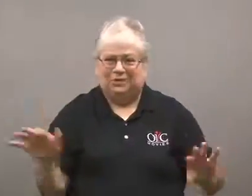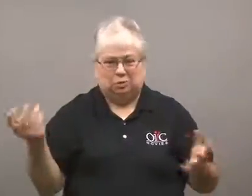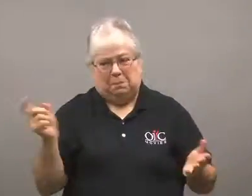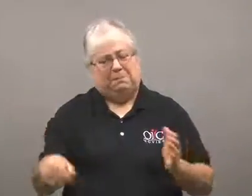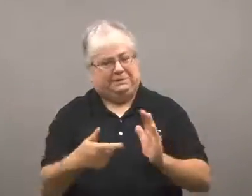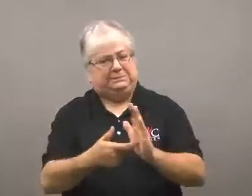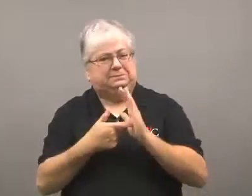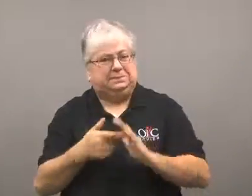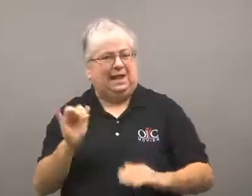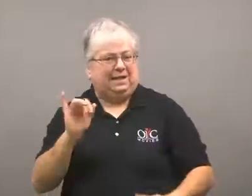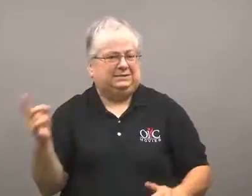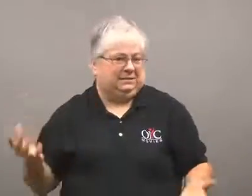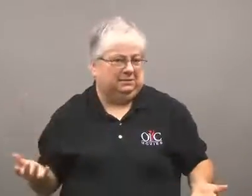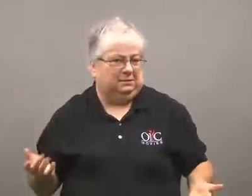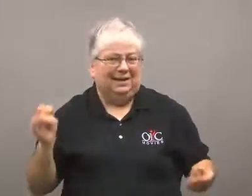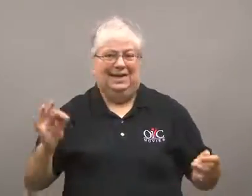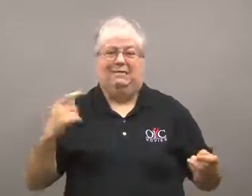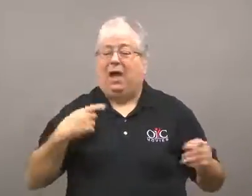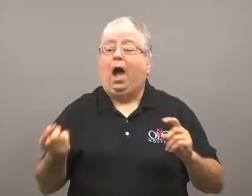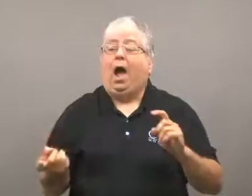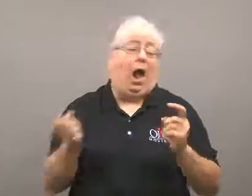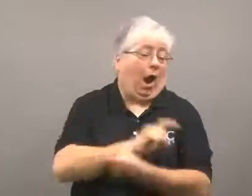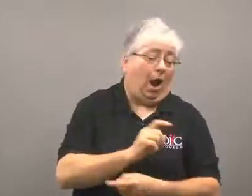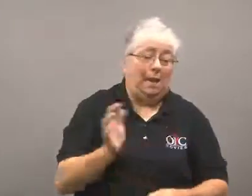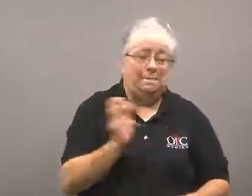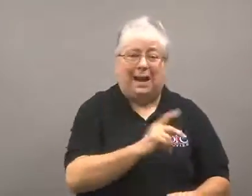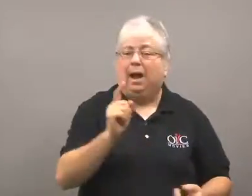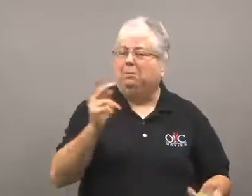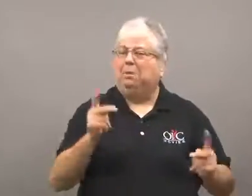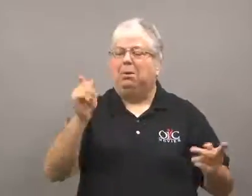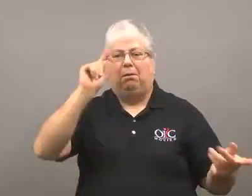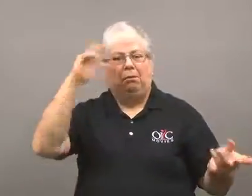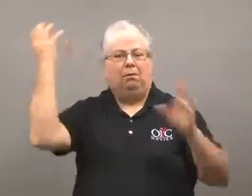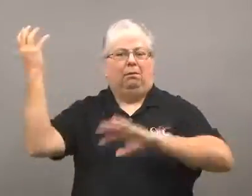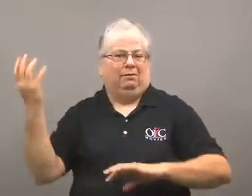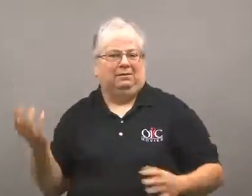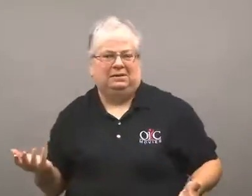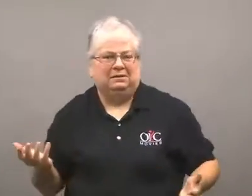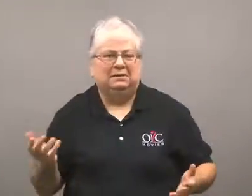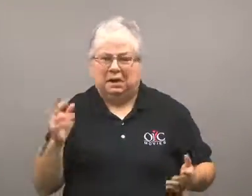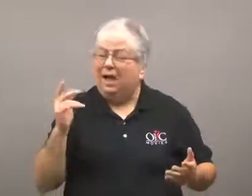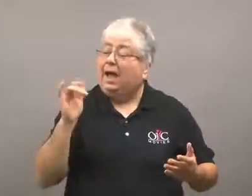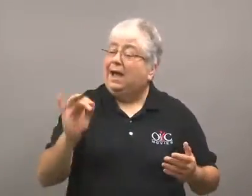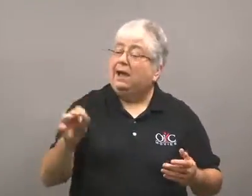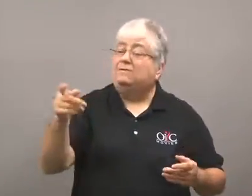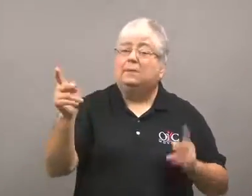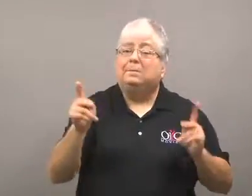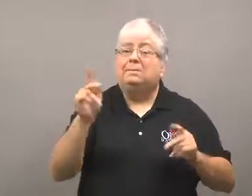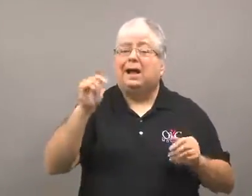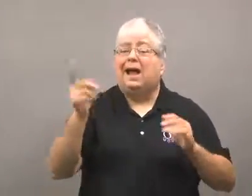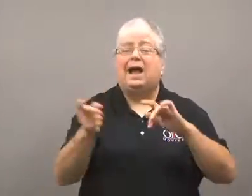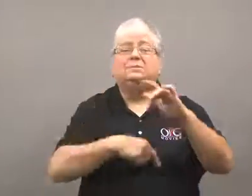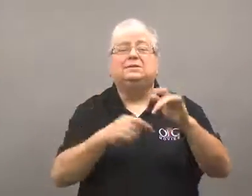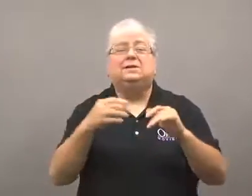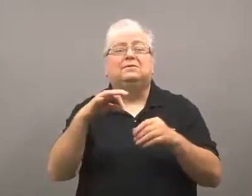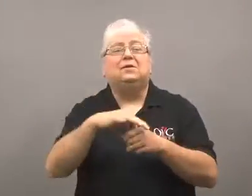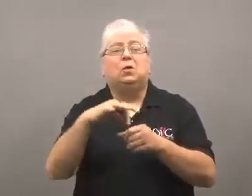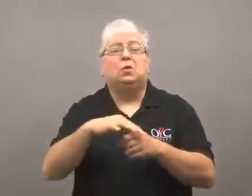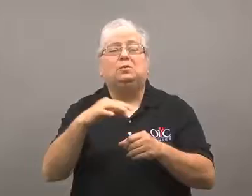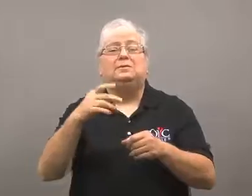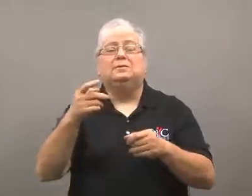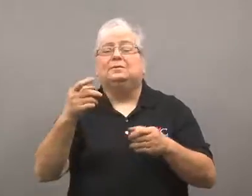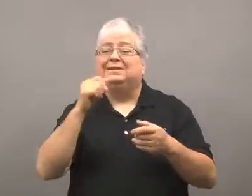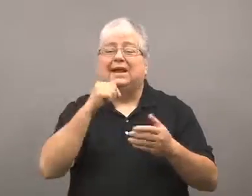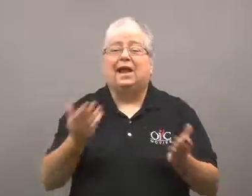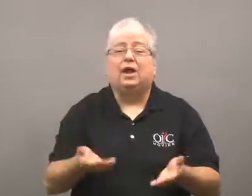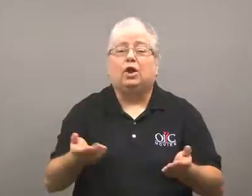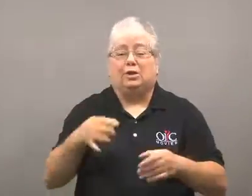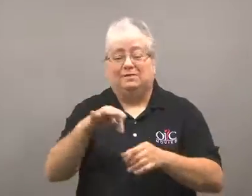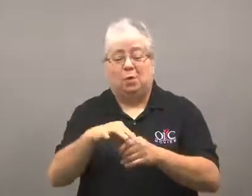It requires ID, and changing it back would confuse voters.